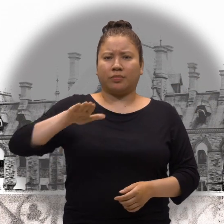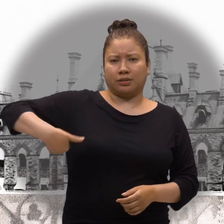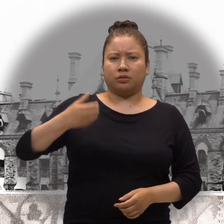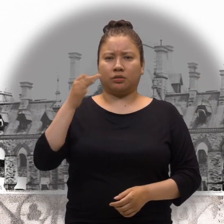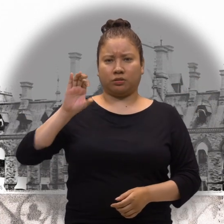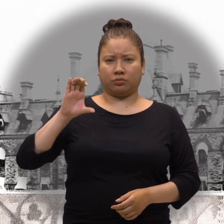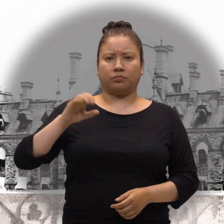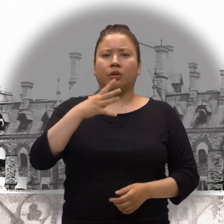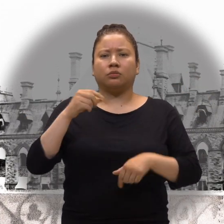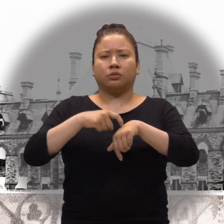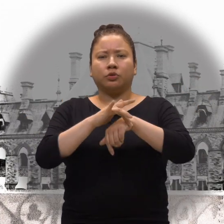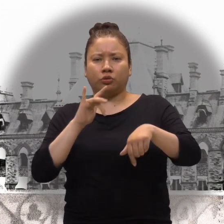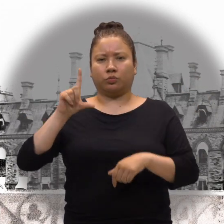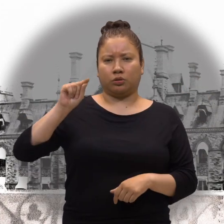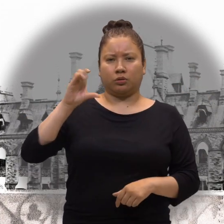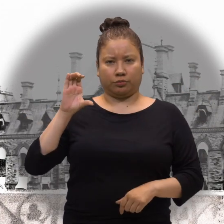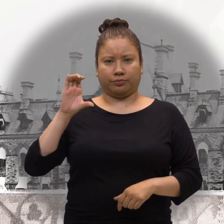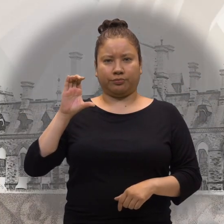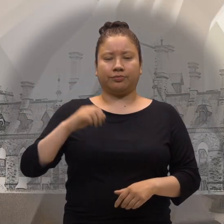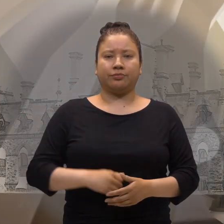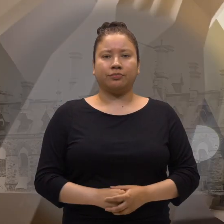during the late 19th and early 20th centuries.